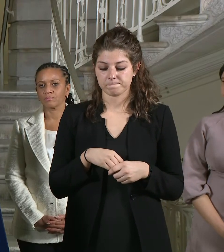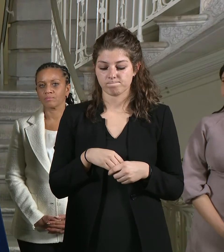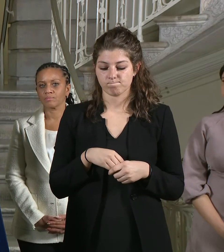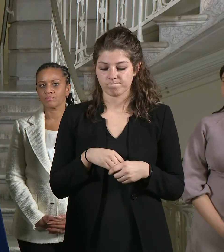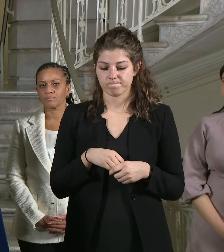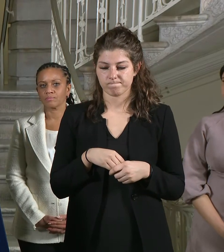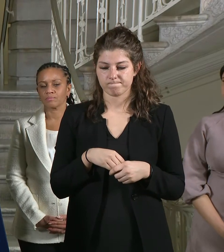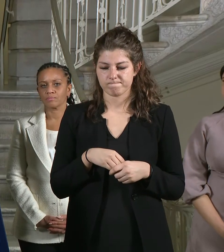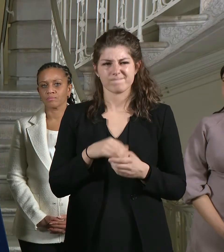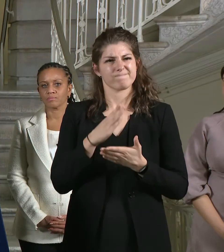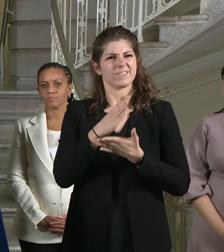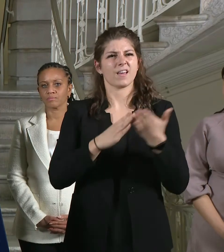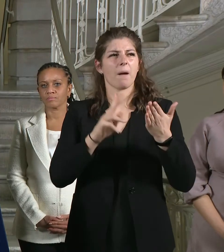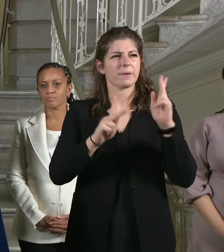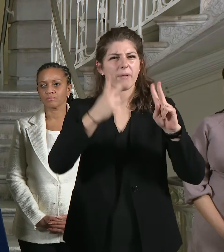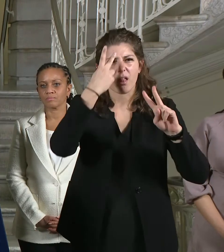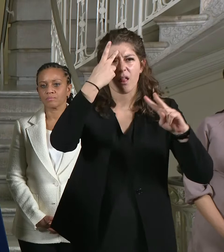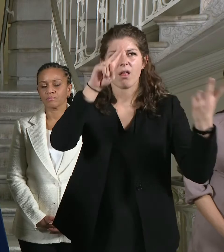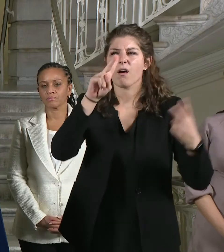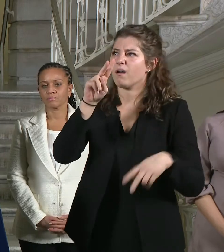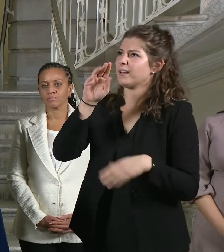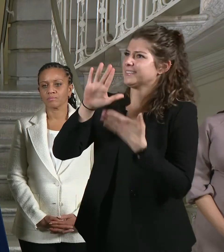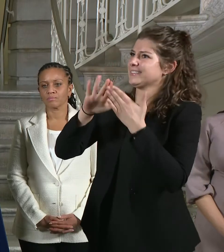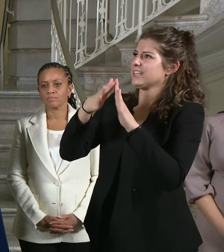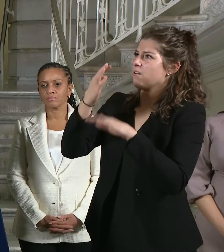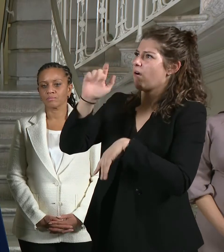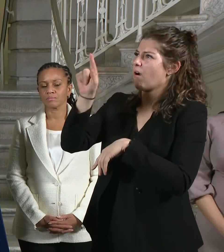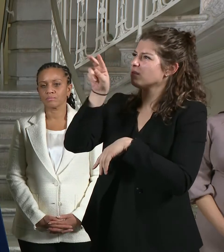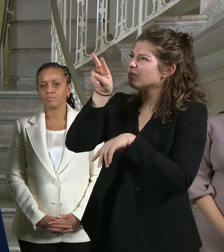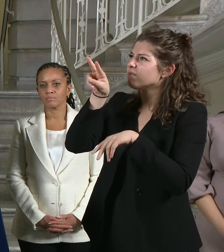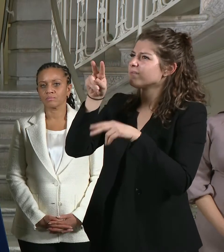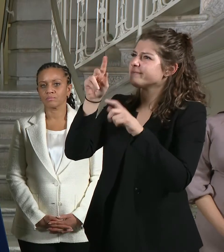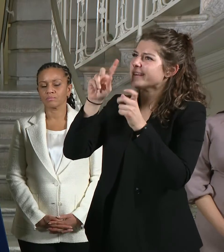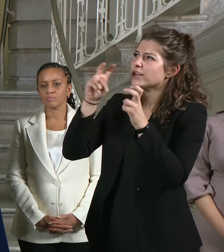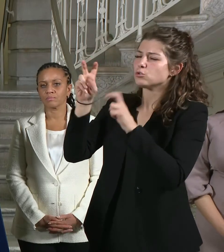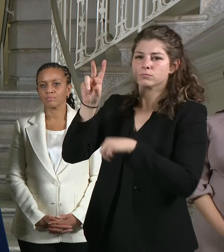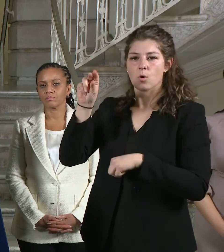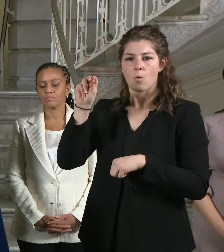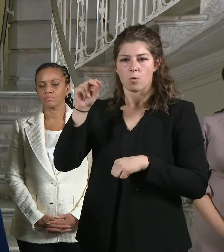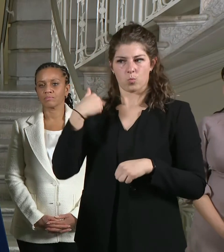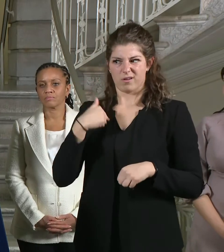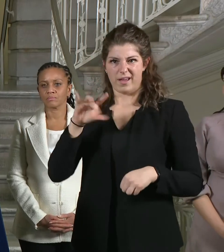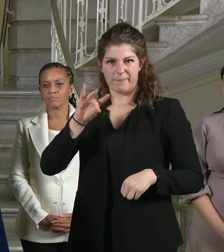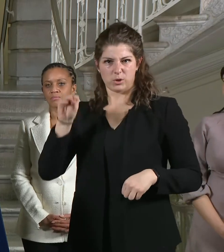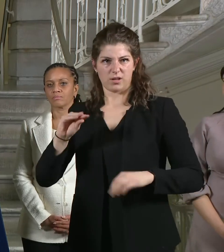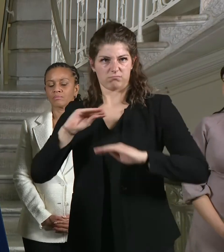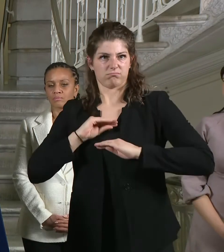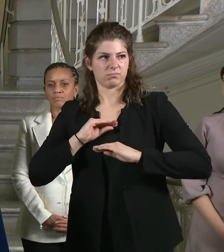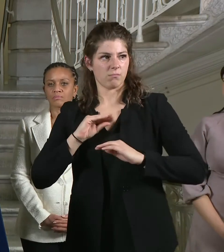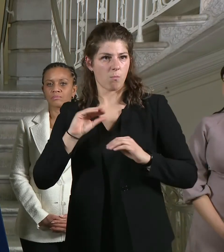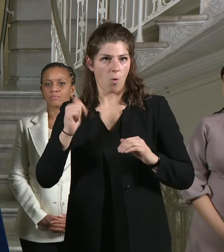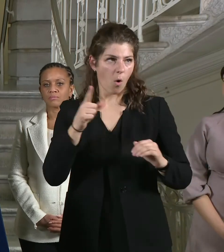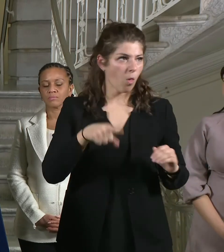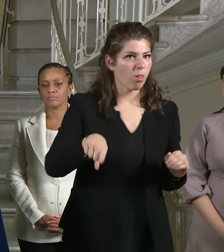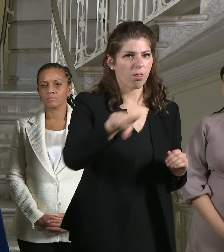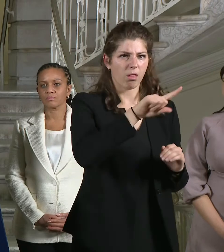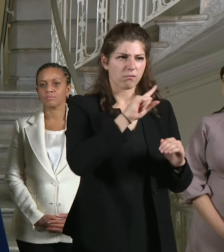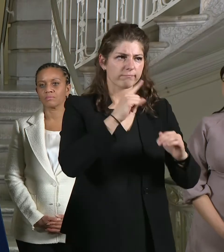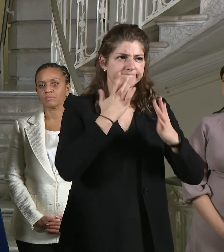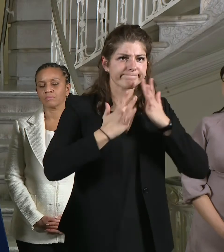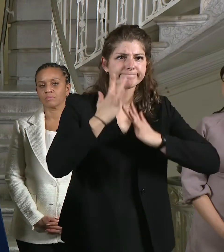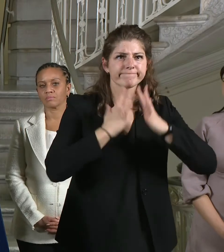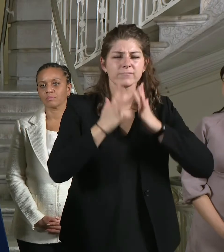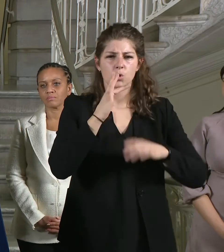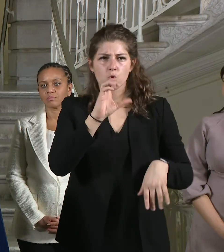IT JUST AMAZES ME